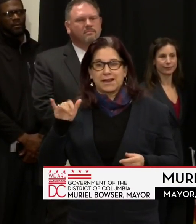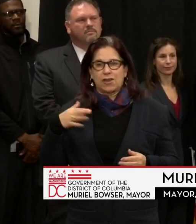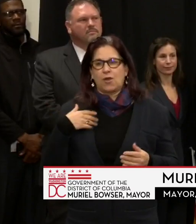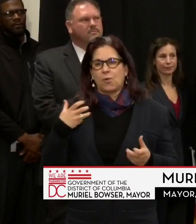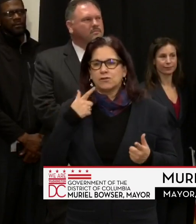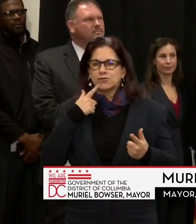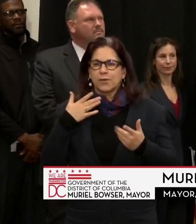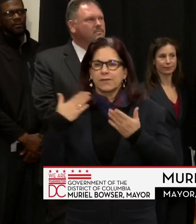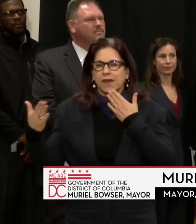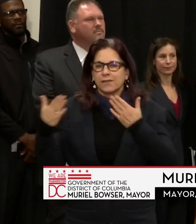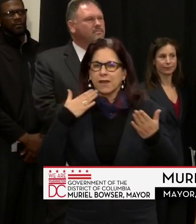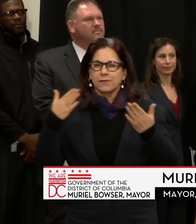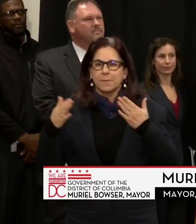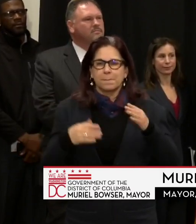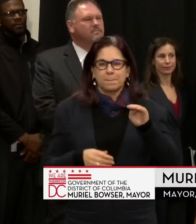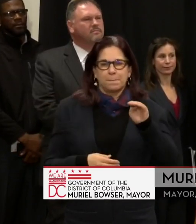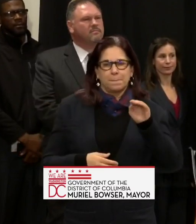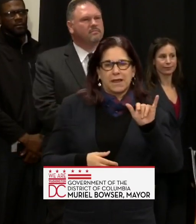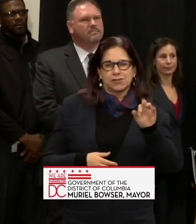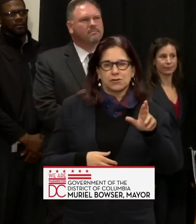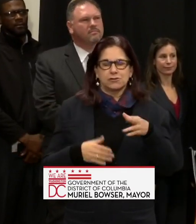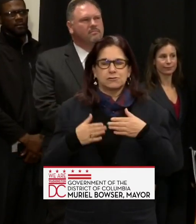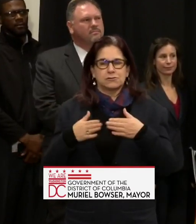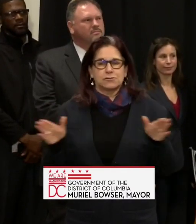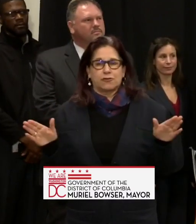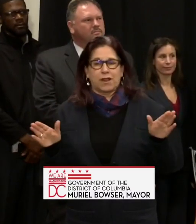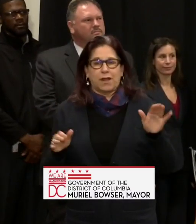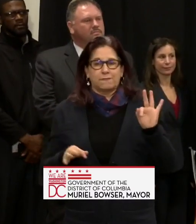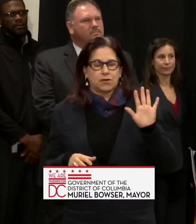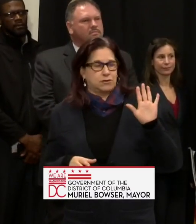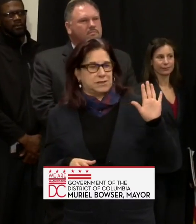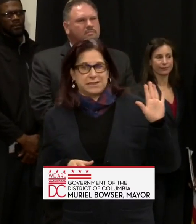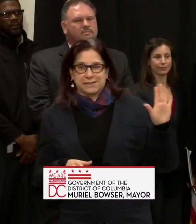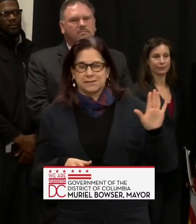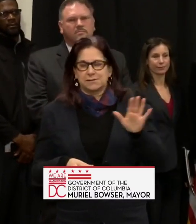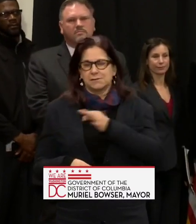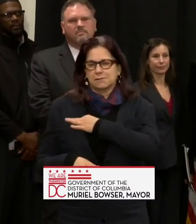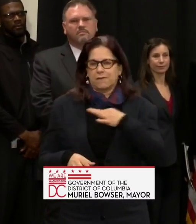STAFF WHO SUPPORT US EACH AND EVERY DAY BUT WHO WILL